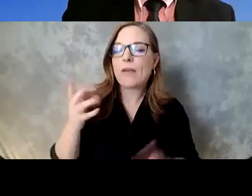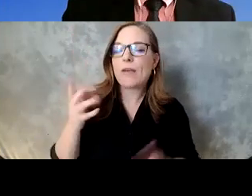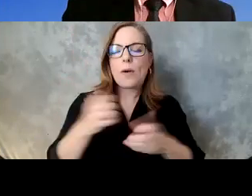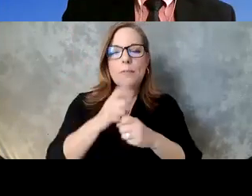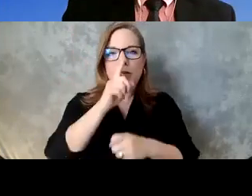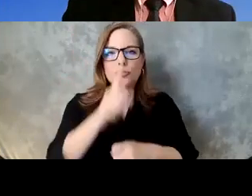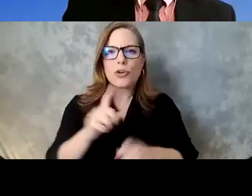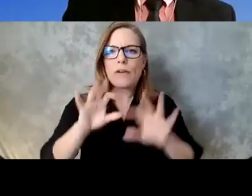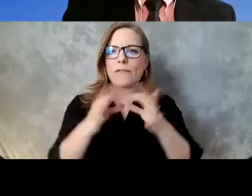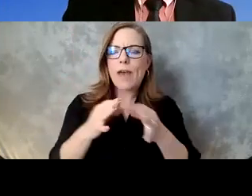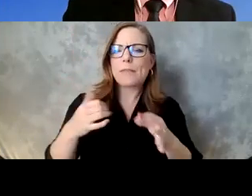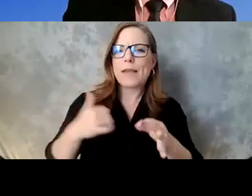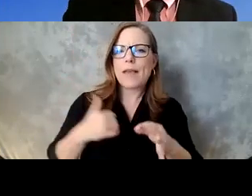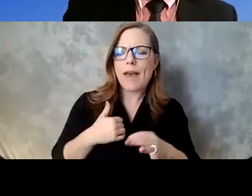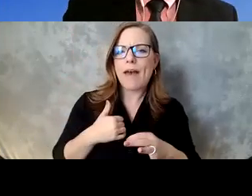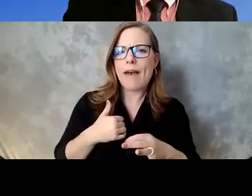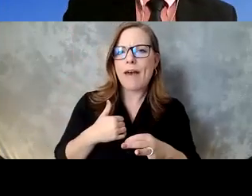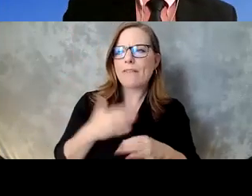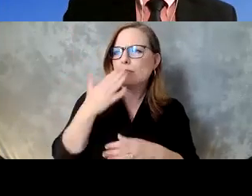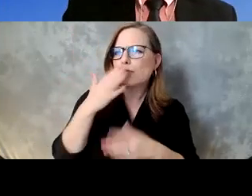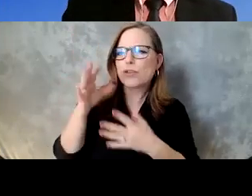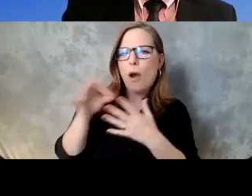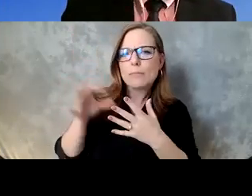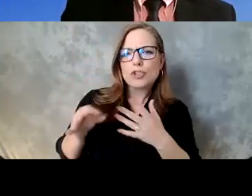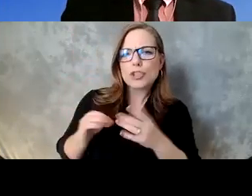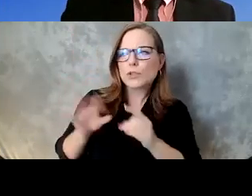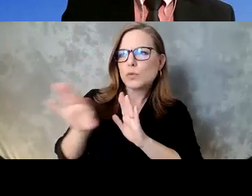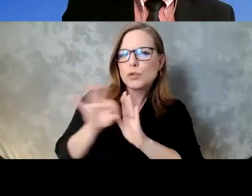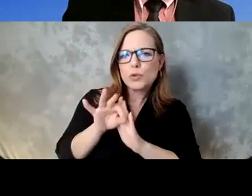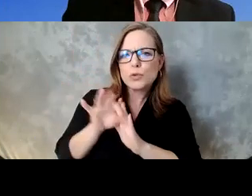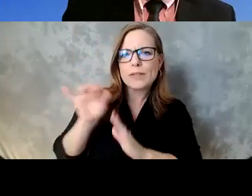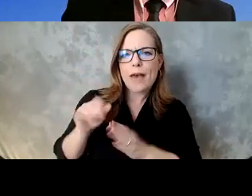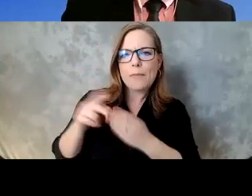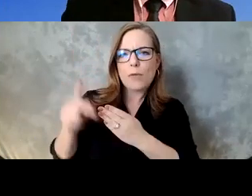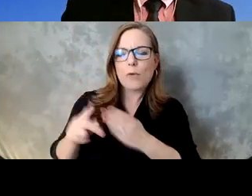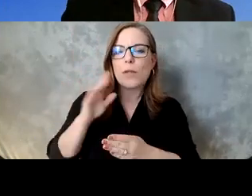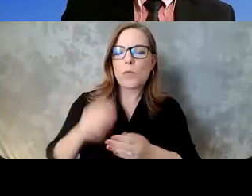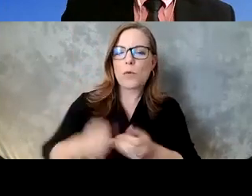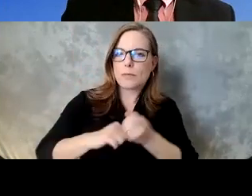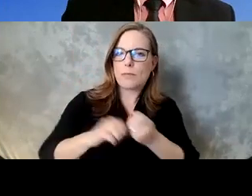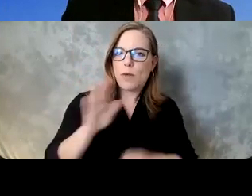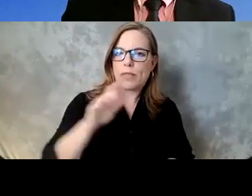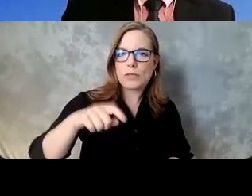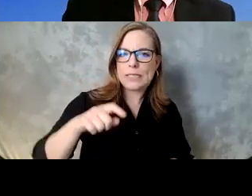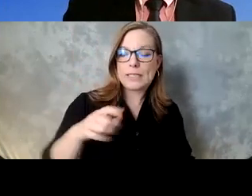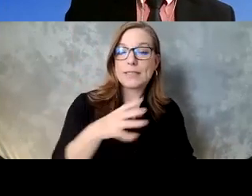choice for programs and can support the needs of children and equitable access to these